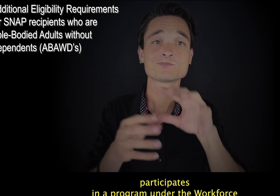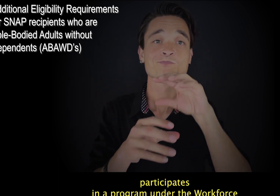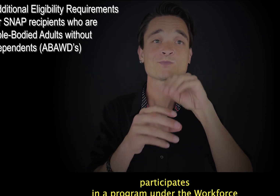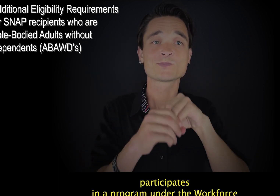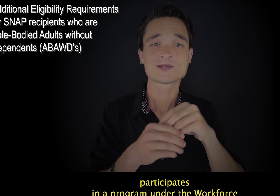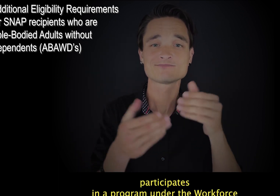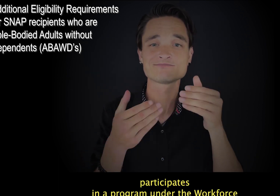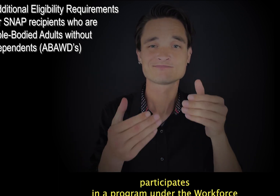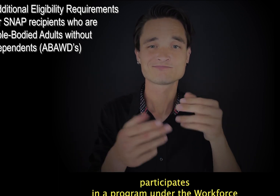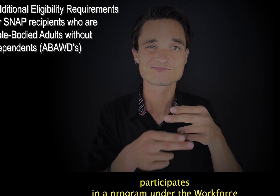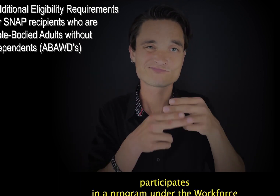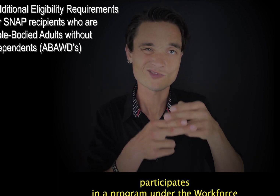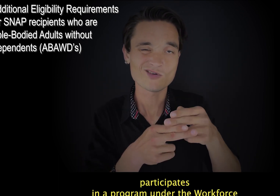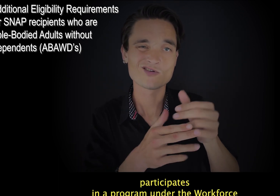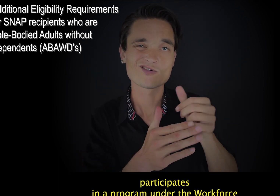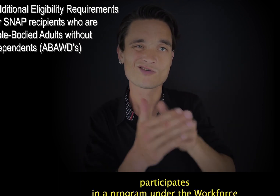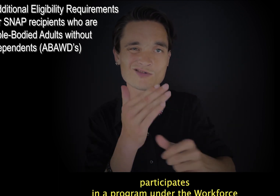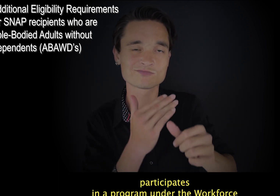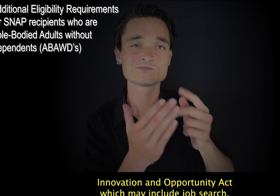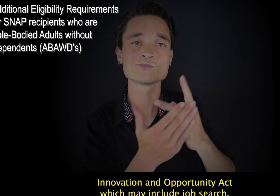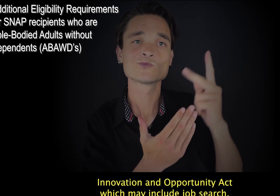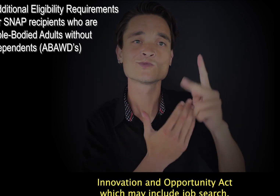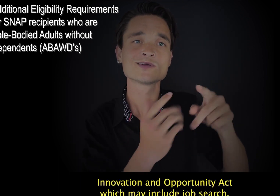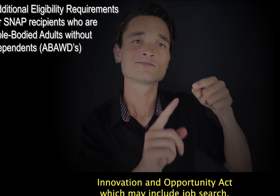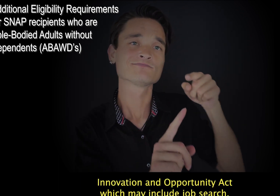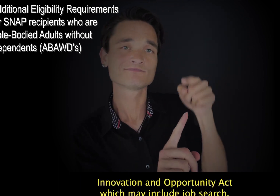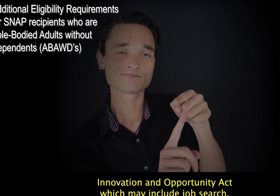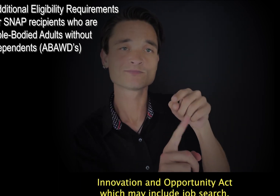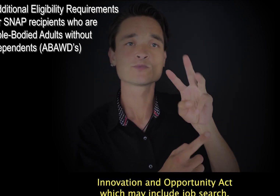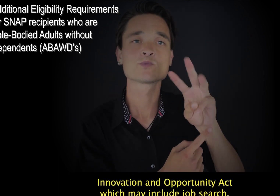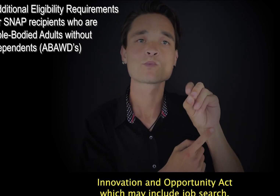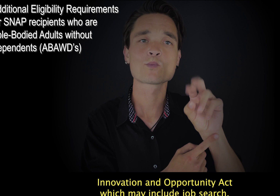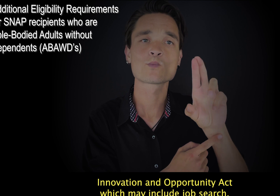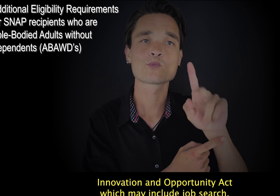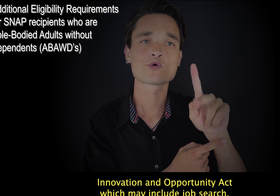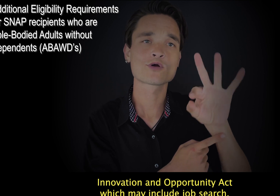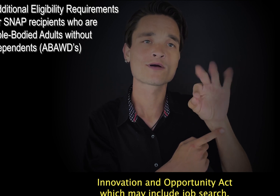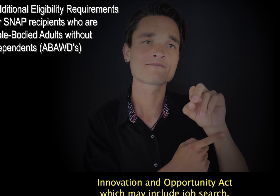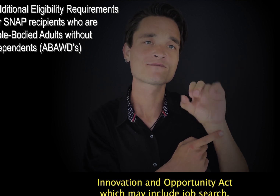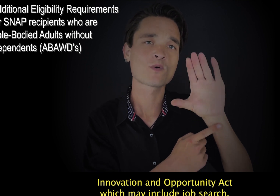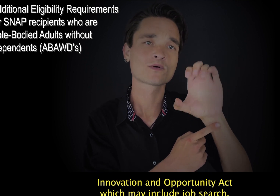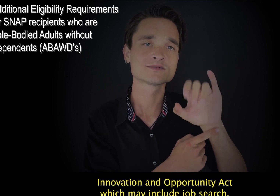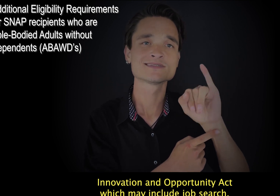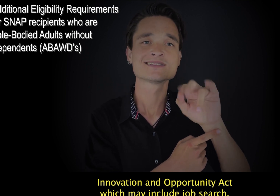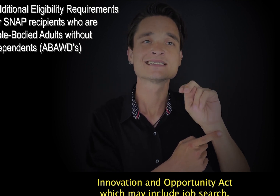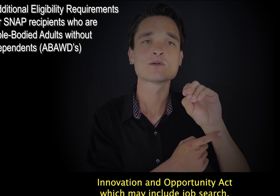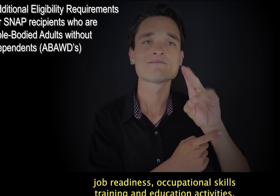participates in a program under the Workforce Innovation and Opportunity Act which may include job search,